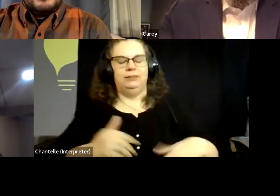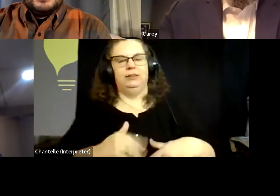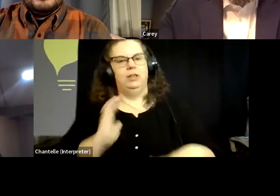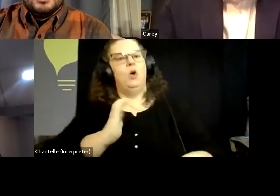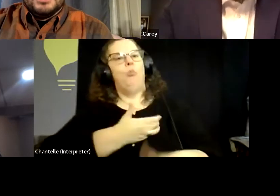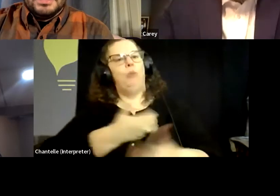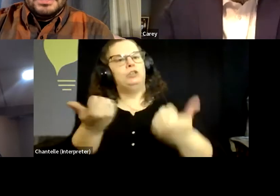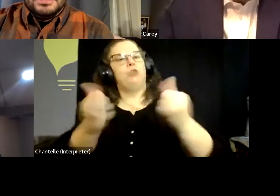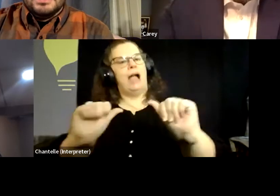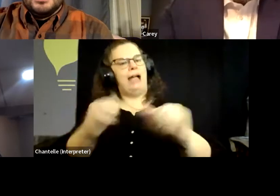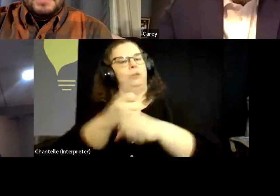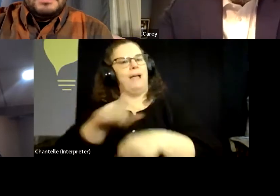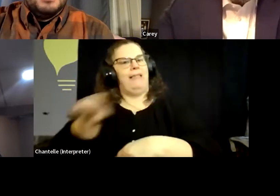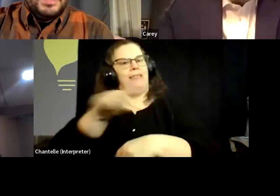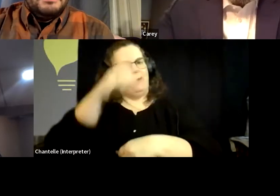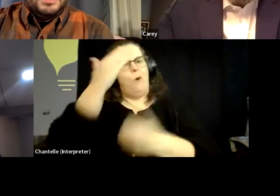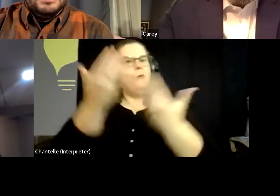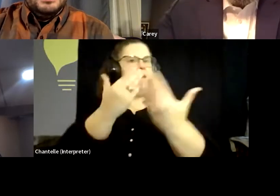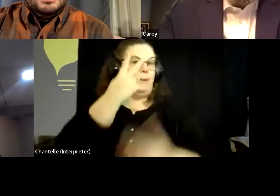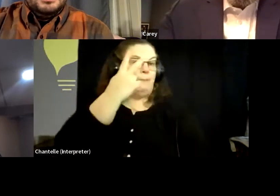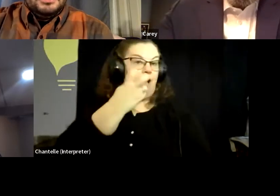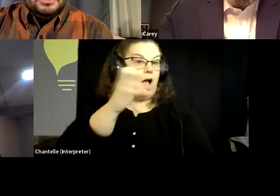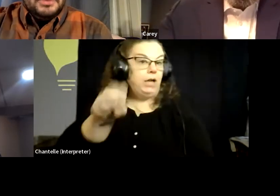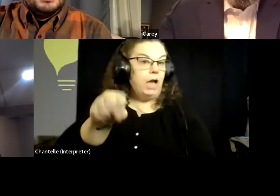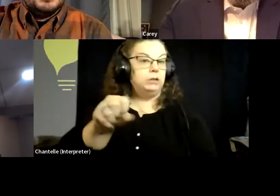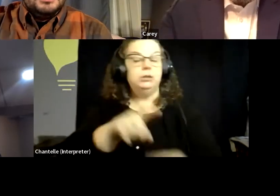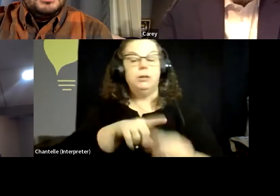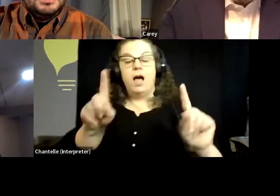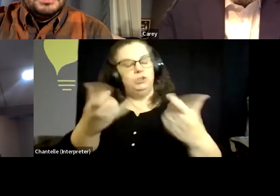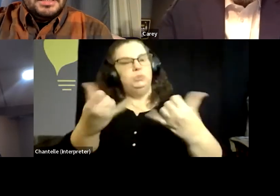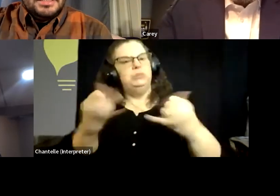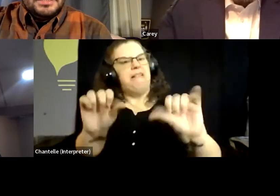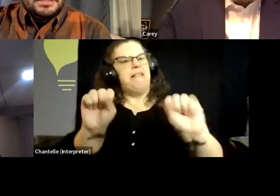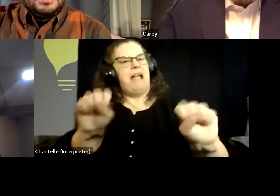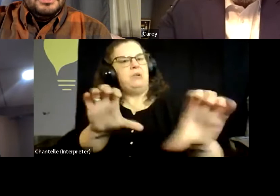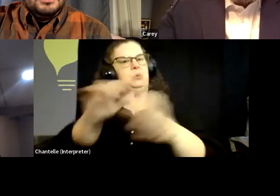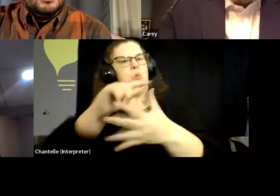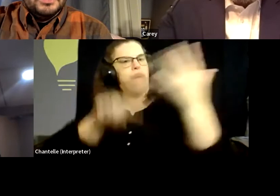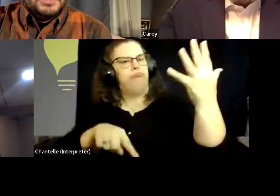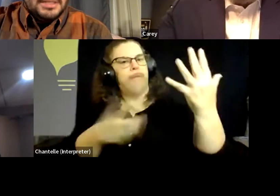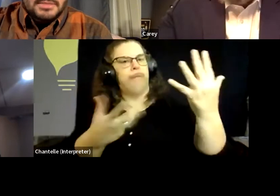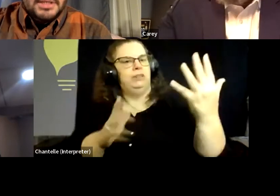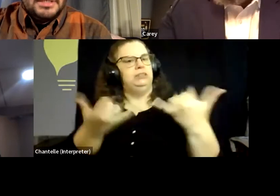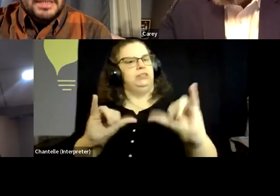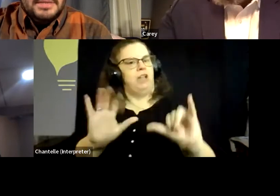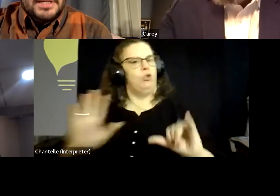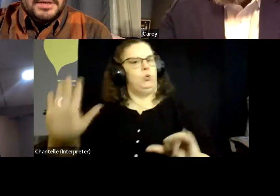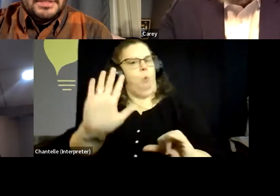make them know that you may be blind, but you can still do this. This is still yours just as much as it's anyone else's